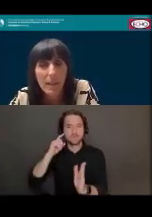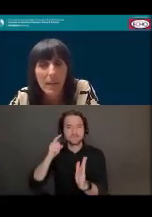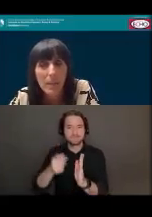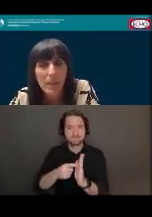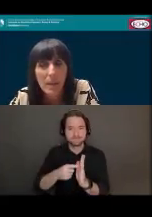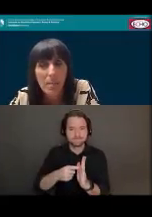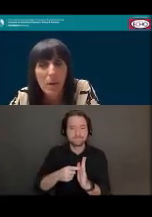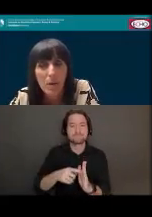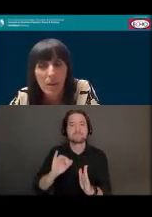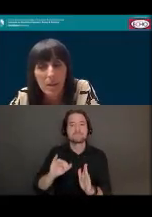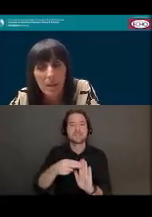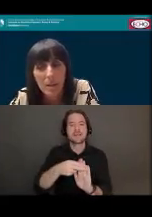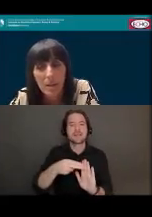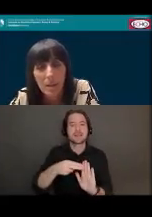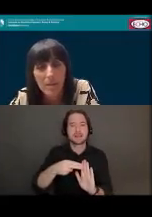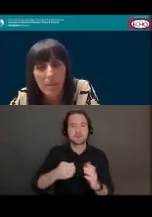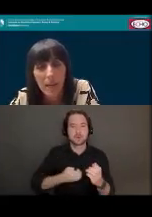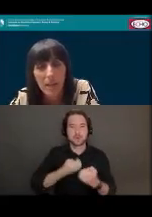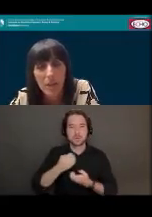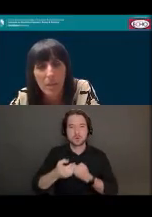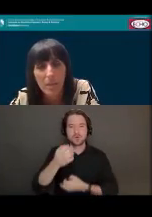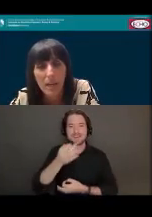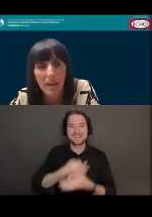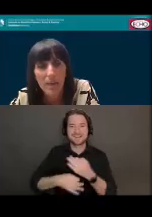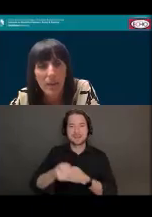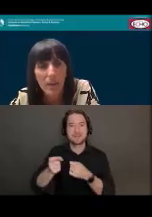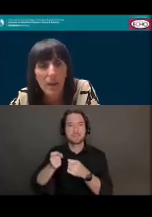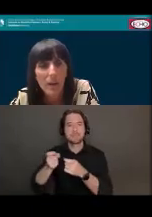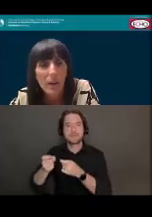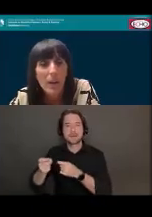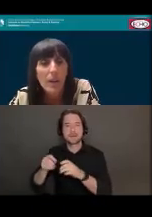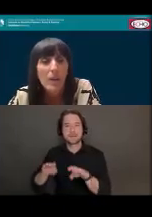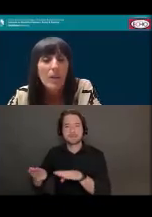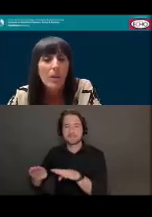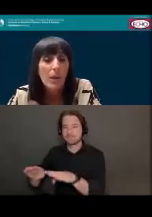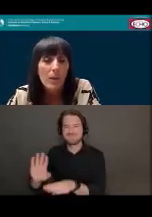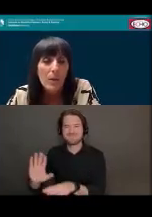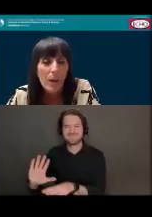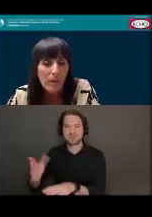label emotions instead of managing behavior. So a